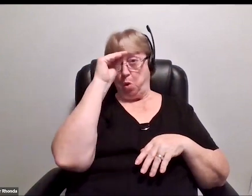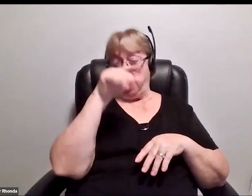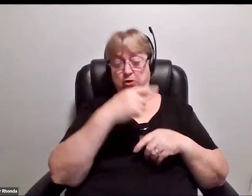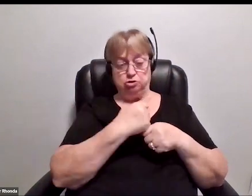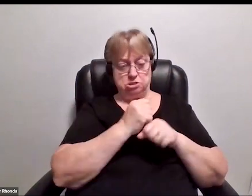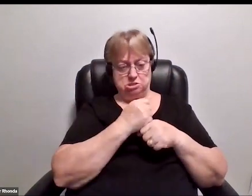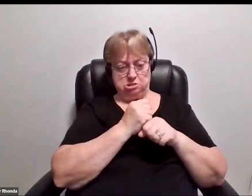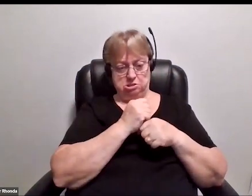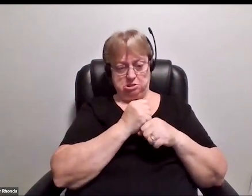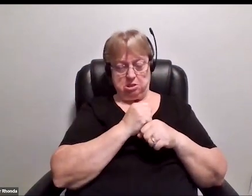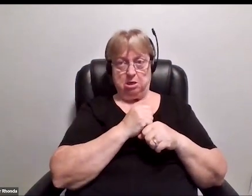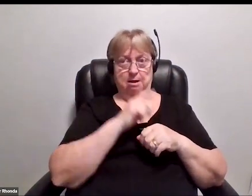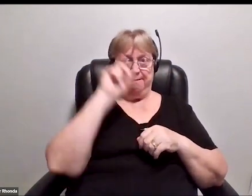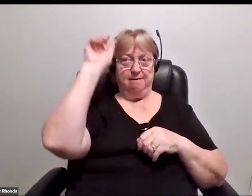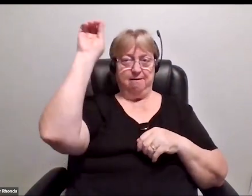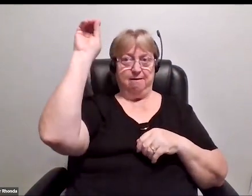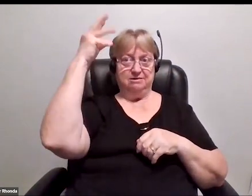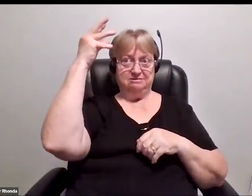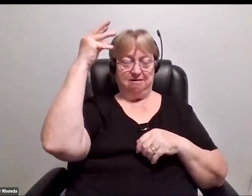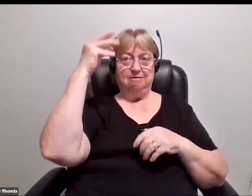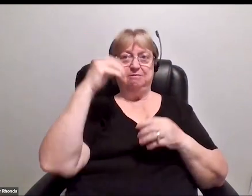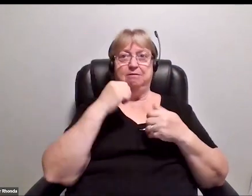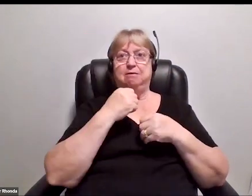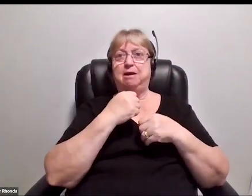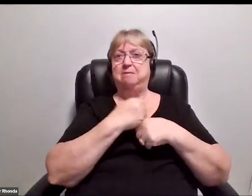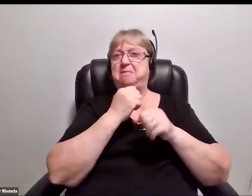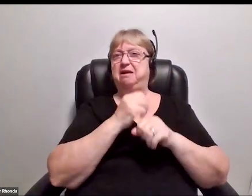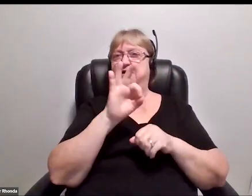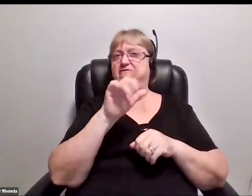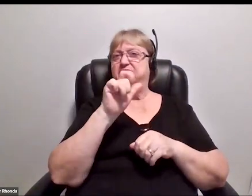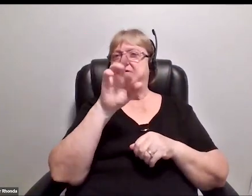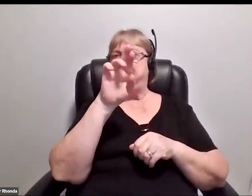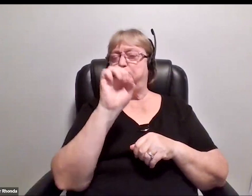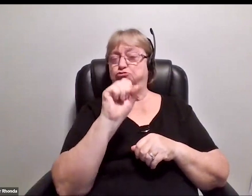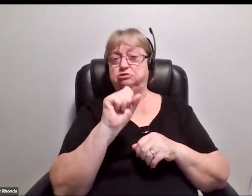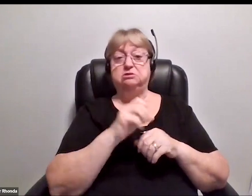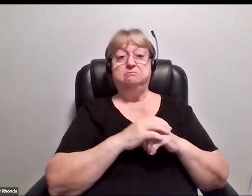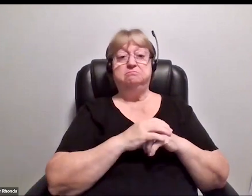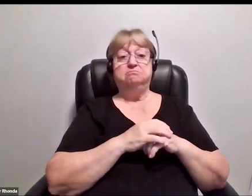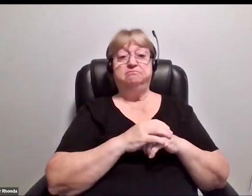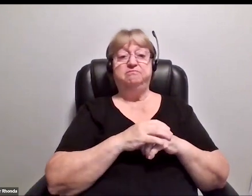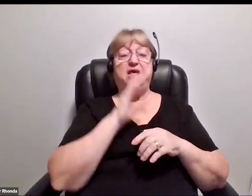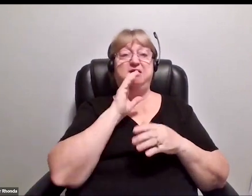where there is a sun producing solar flares, and these particles and solar flares